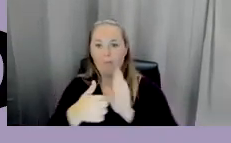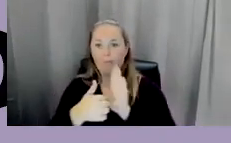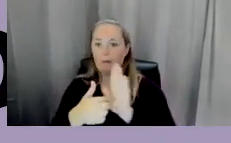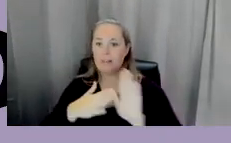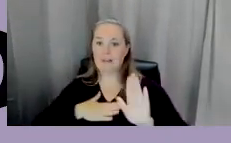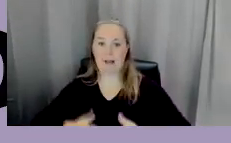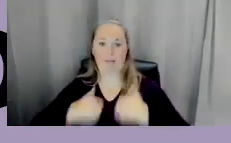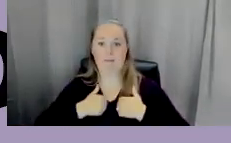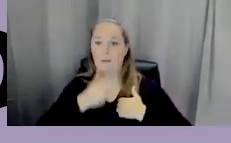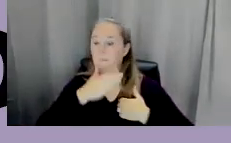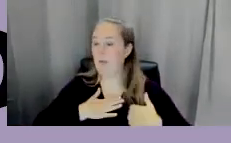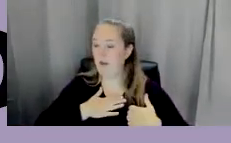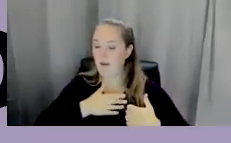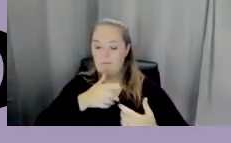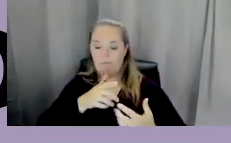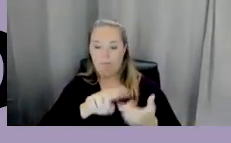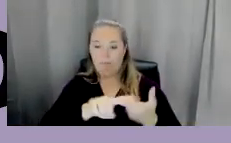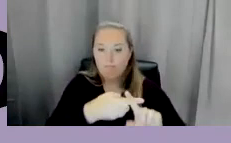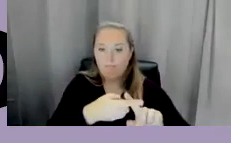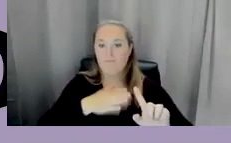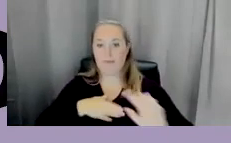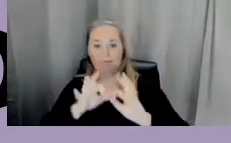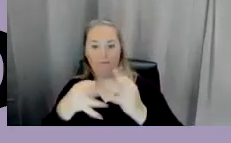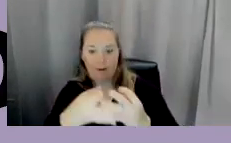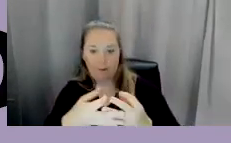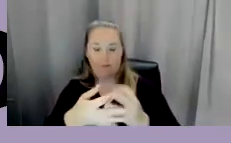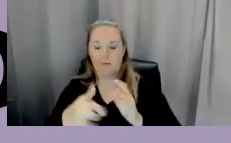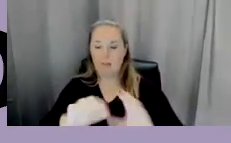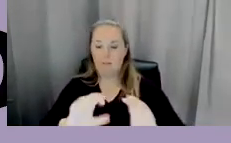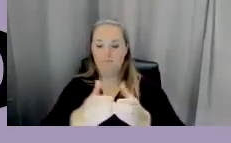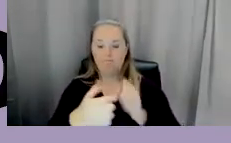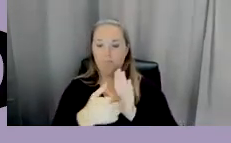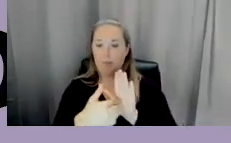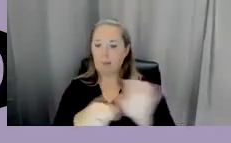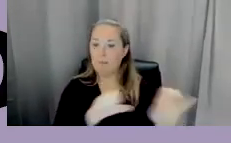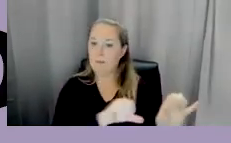COMMUNITIES THEY LIVE IN AND WORK IN